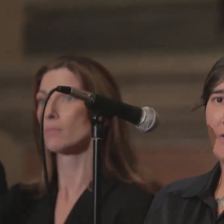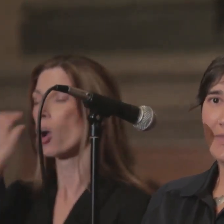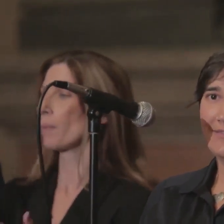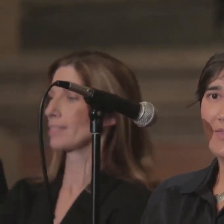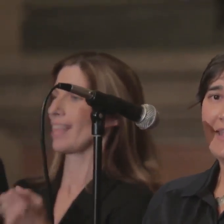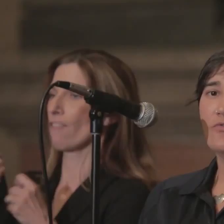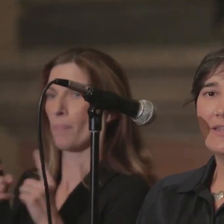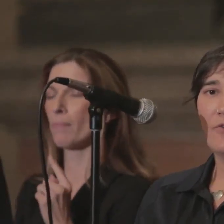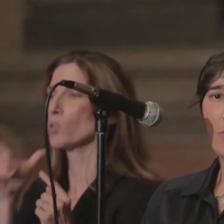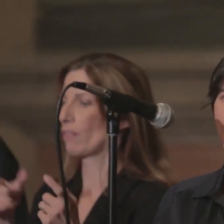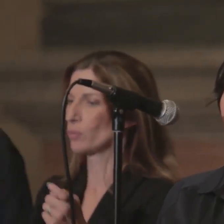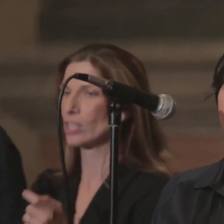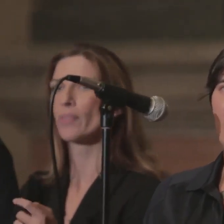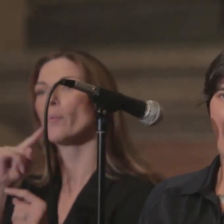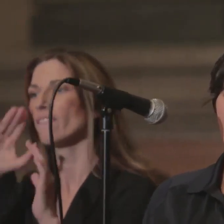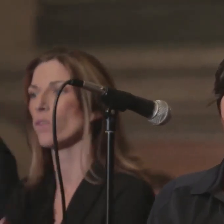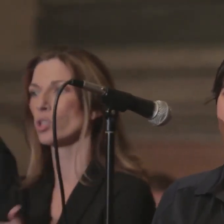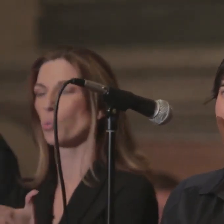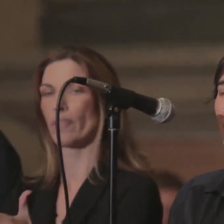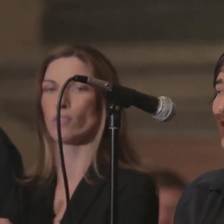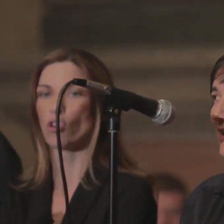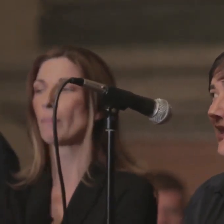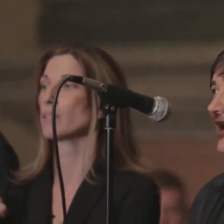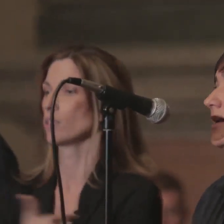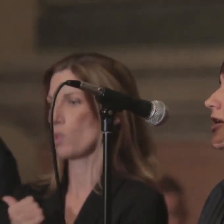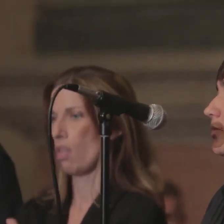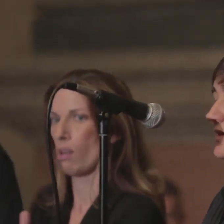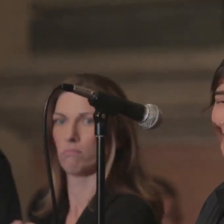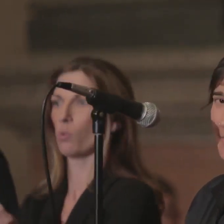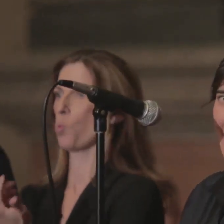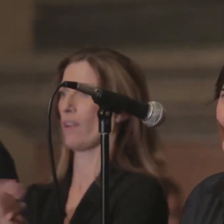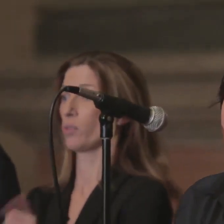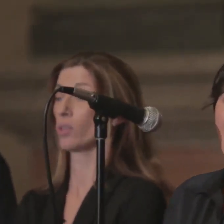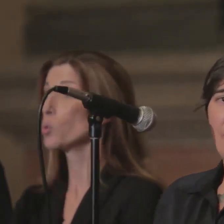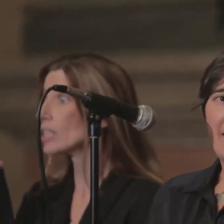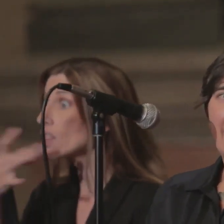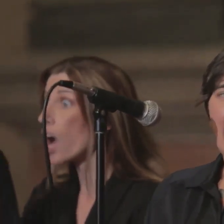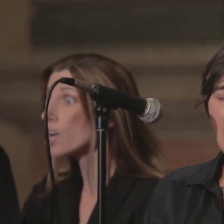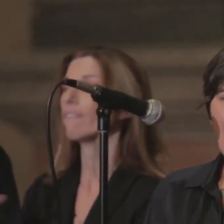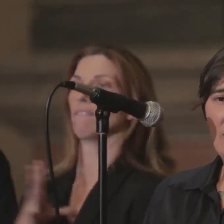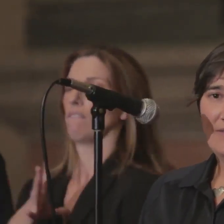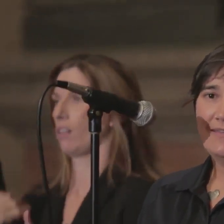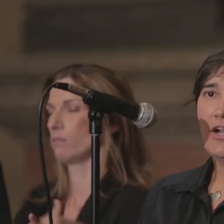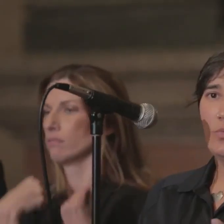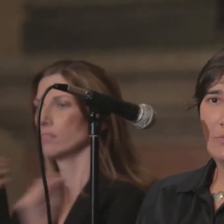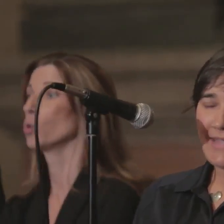have to deal with it. So they can really deal with it and focus on what their job is. And so if they need light, we'll get them light. If they need other agencies there, we will